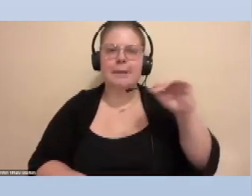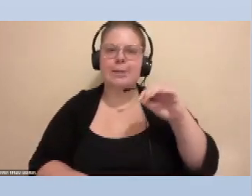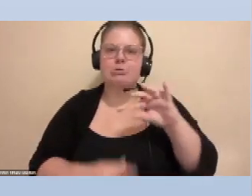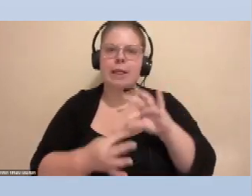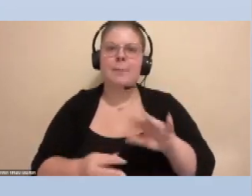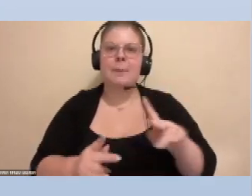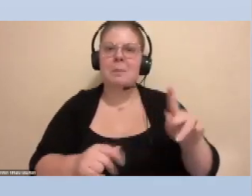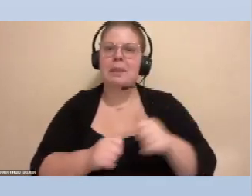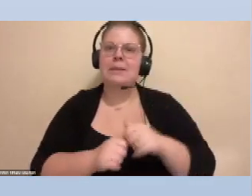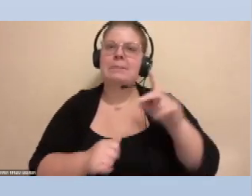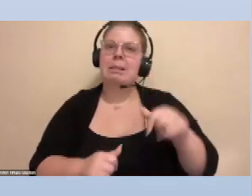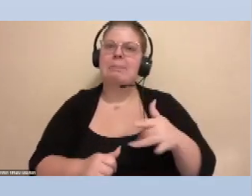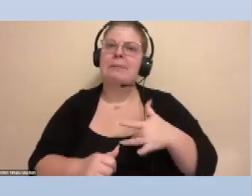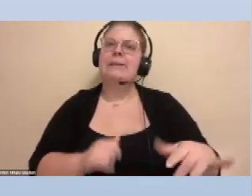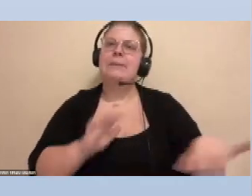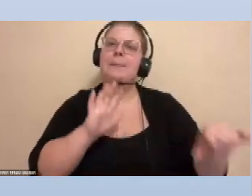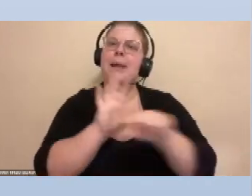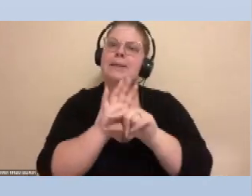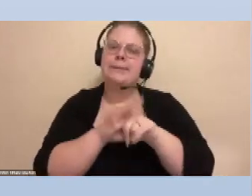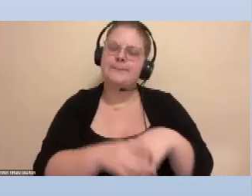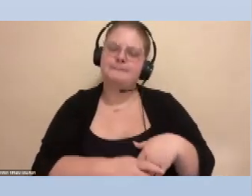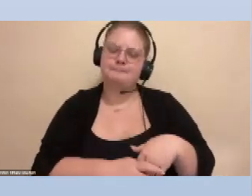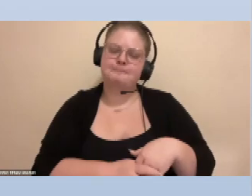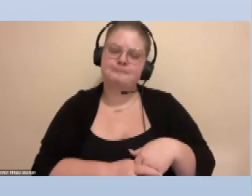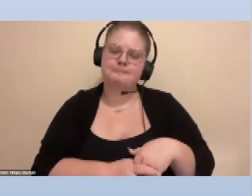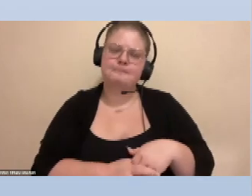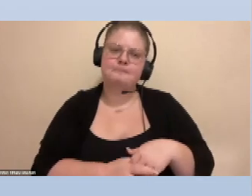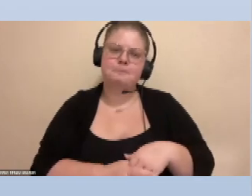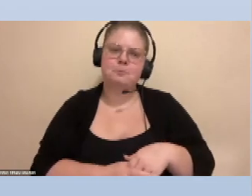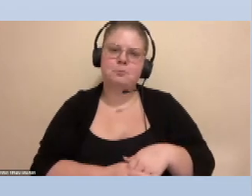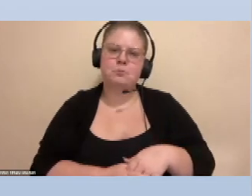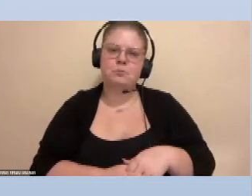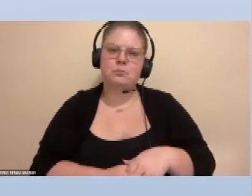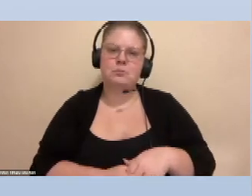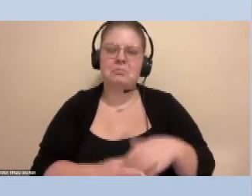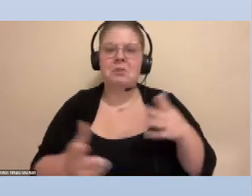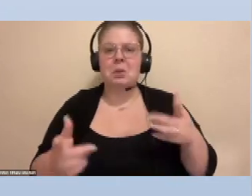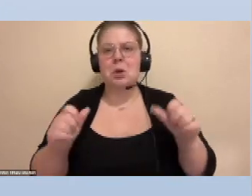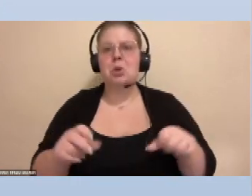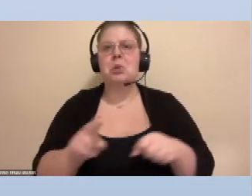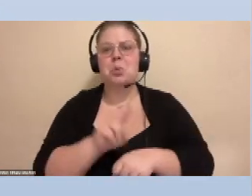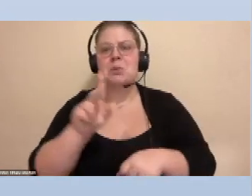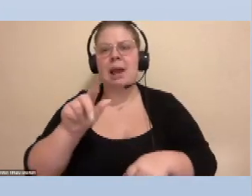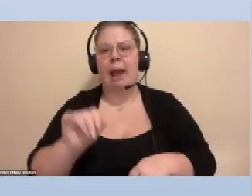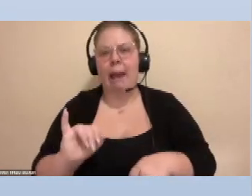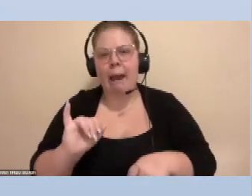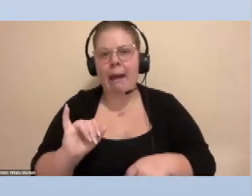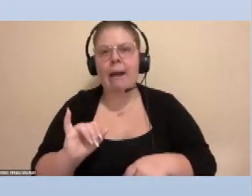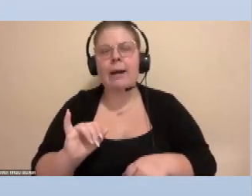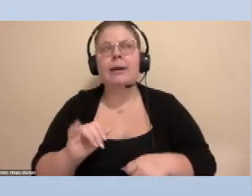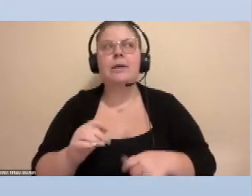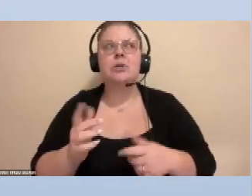And I suppose you could use that to establish that yes, it's true, it really is unvarnished and ugly.